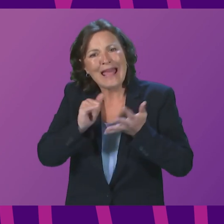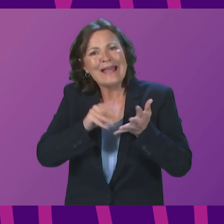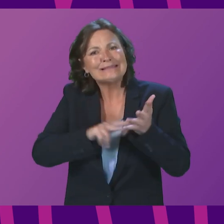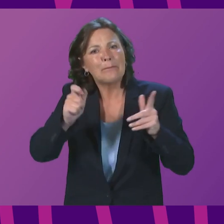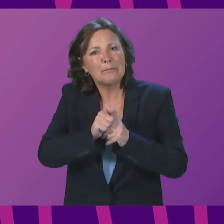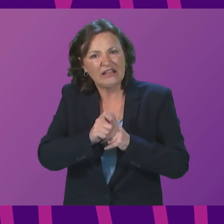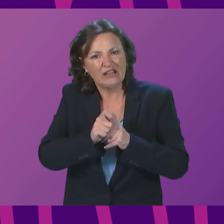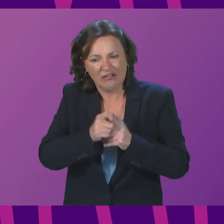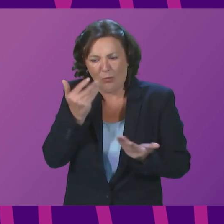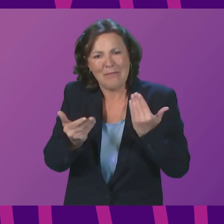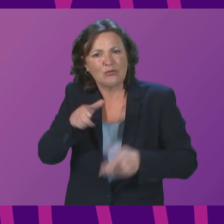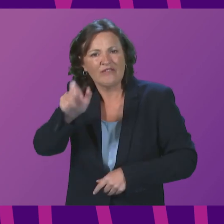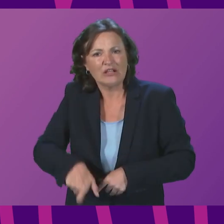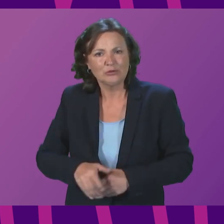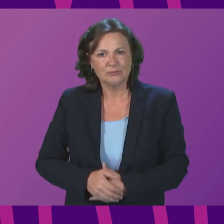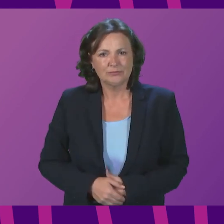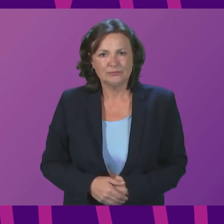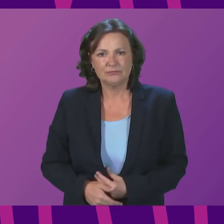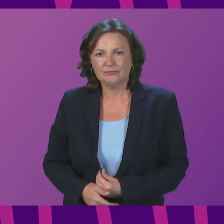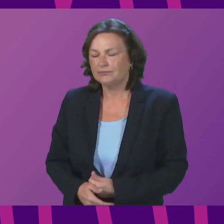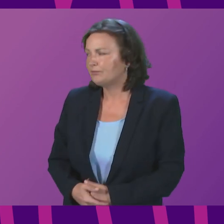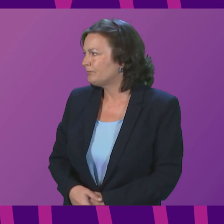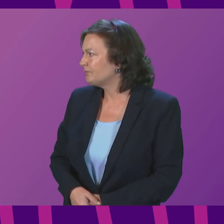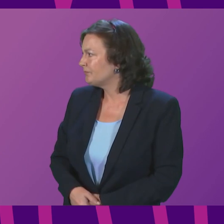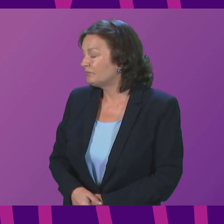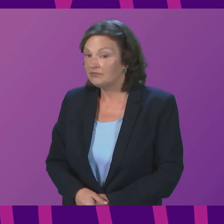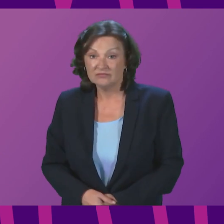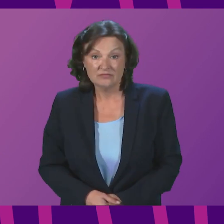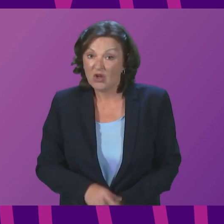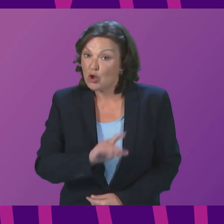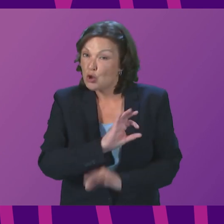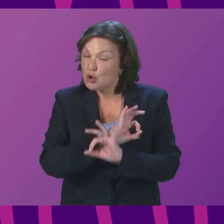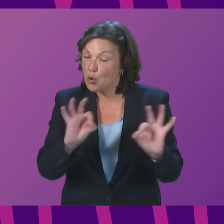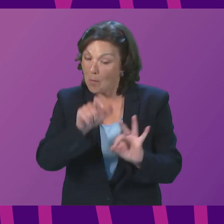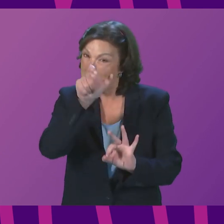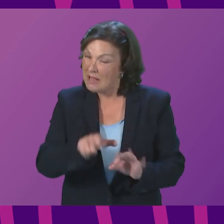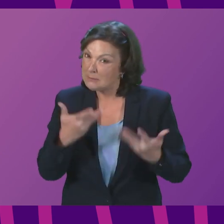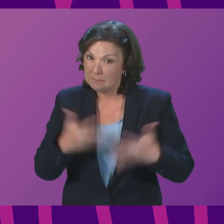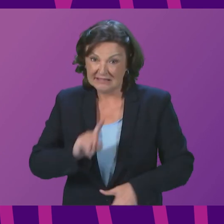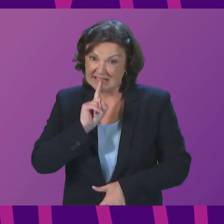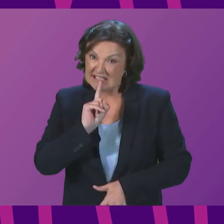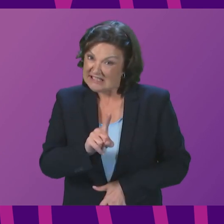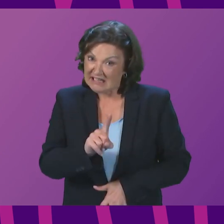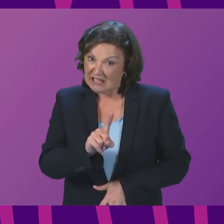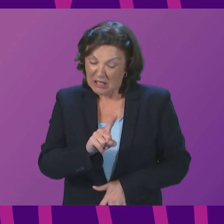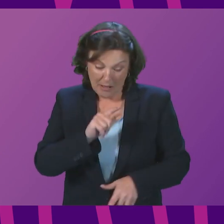Nobody has said that it is more important to protect the SNP than it is to protect the victim.